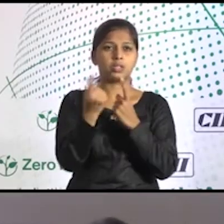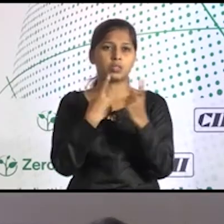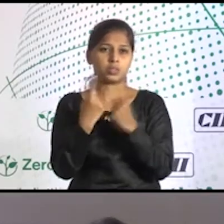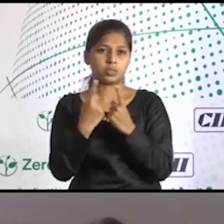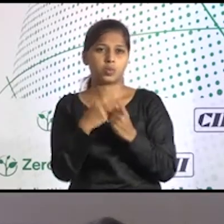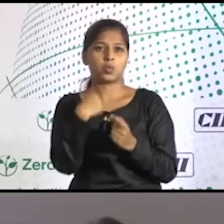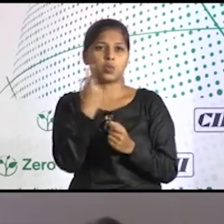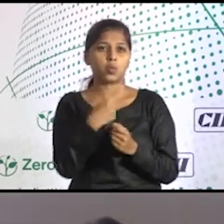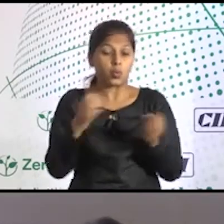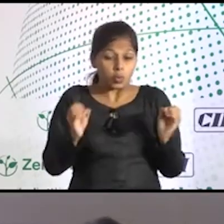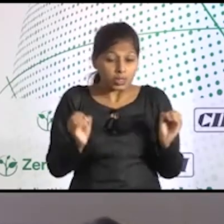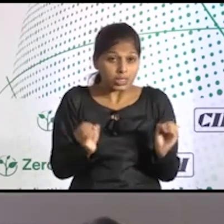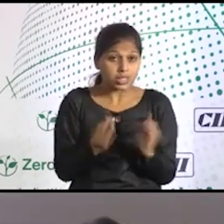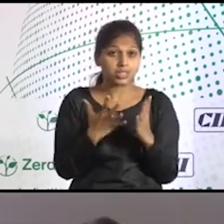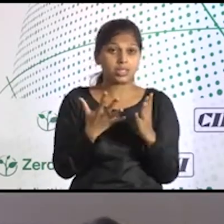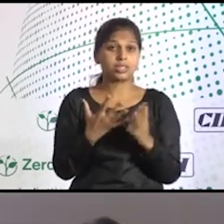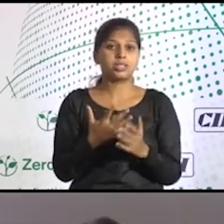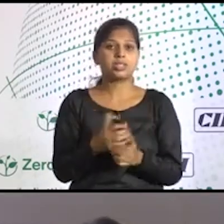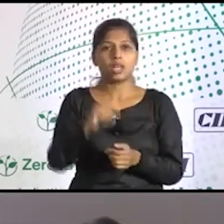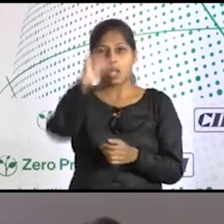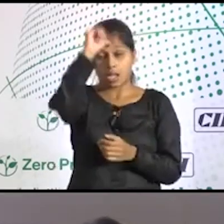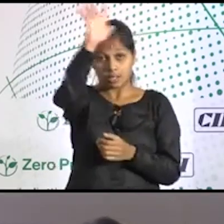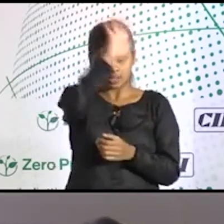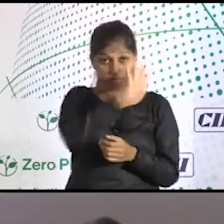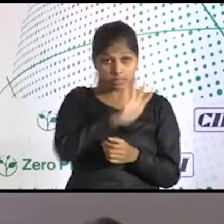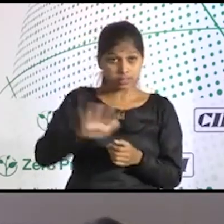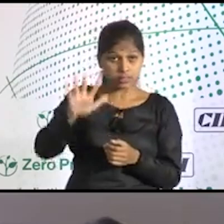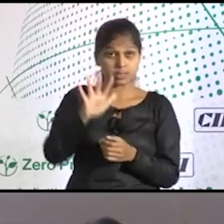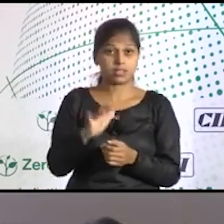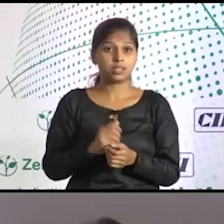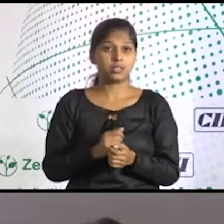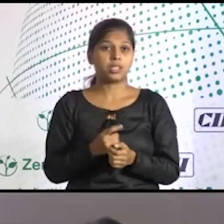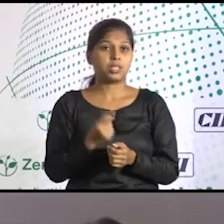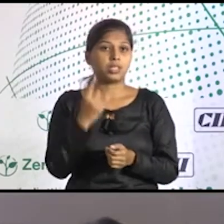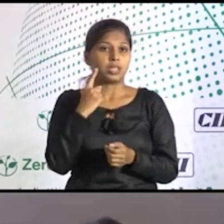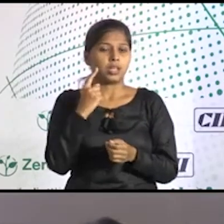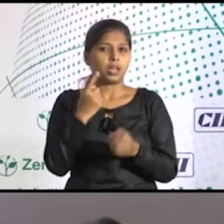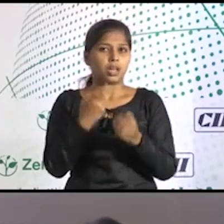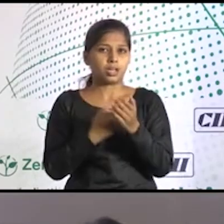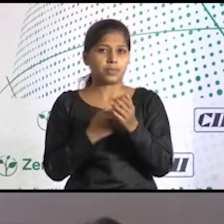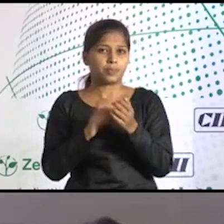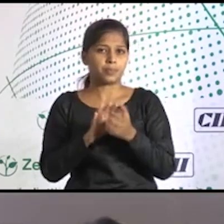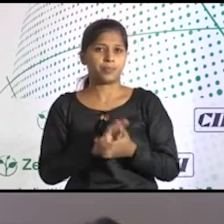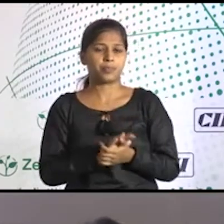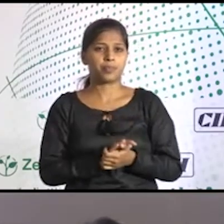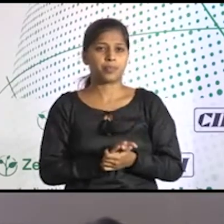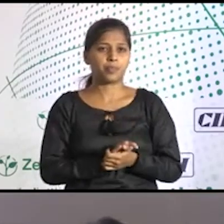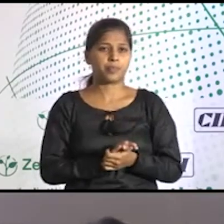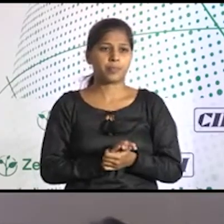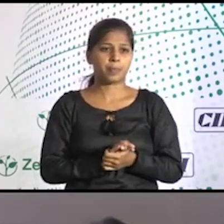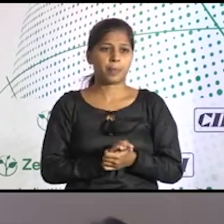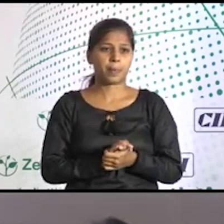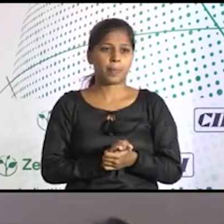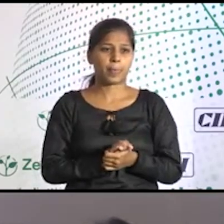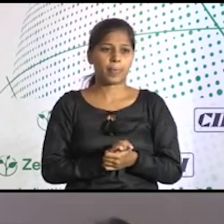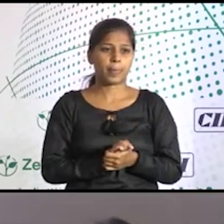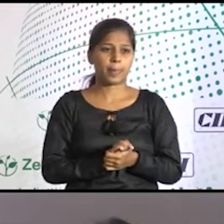Is it Israel or is it India? But that will do after lunch. So tell us your take on an accessible startup.